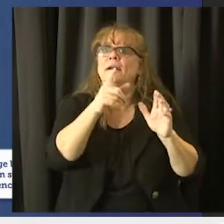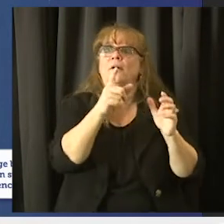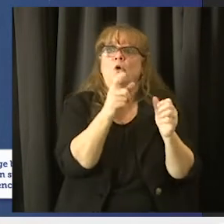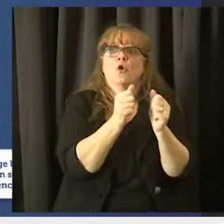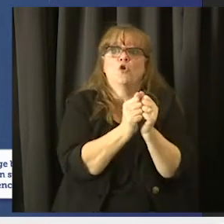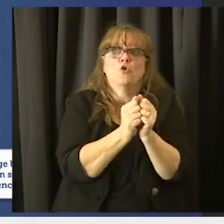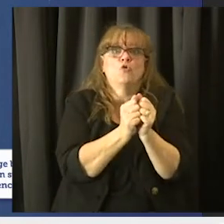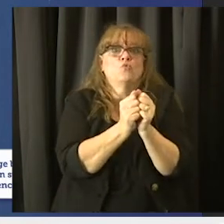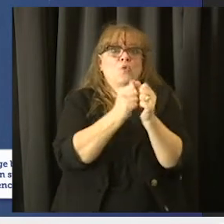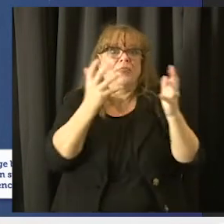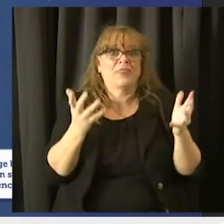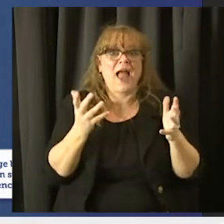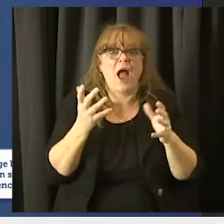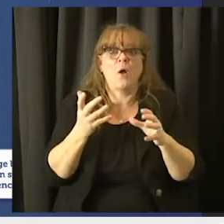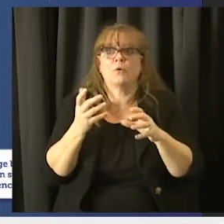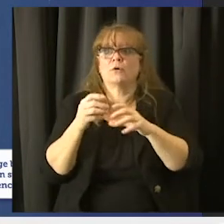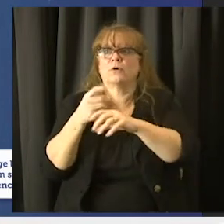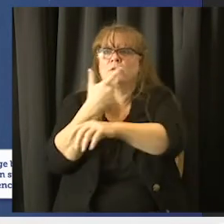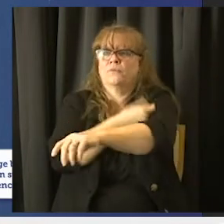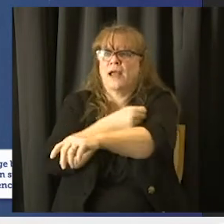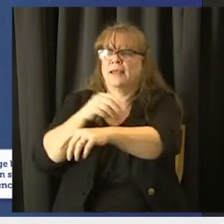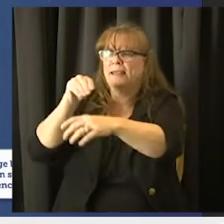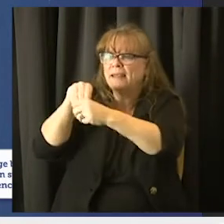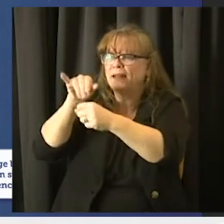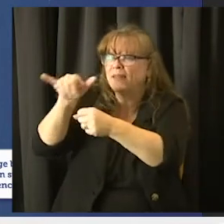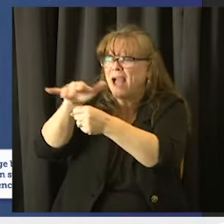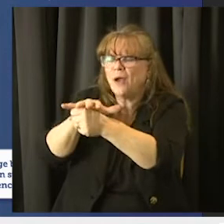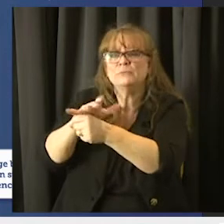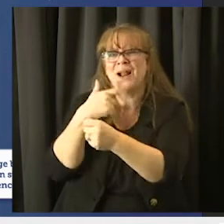if you're 70 and up you really really really really really should want it